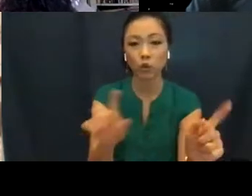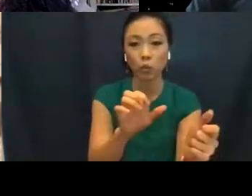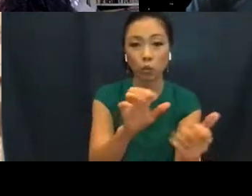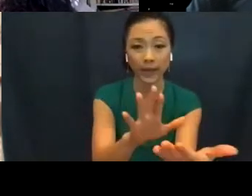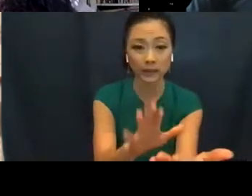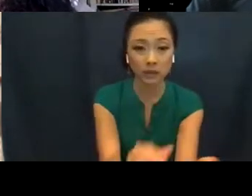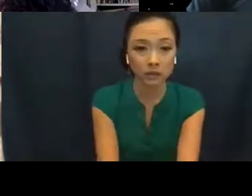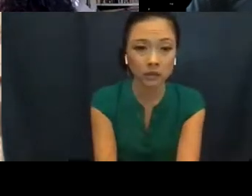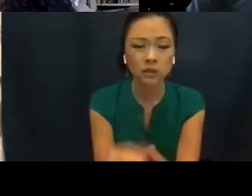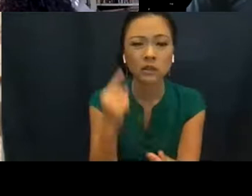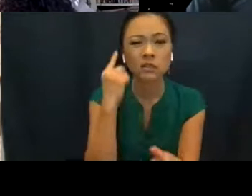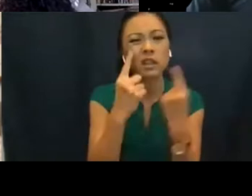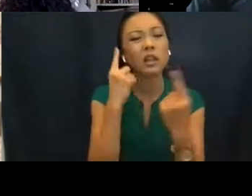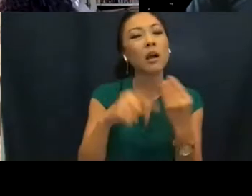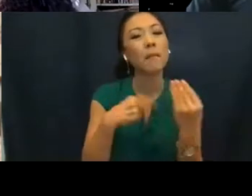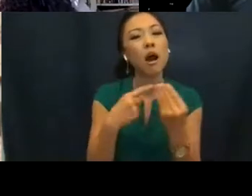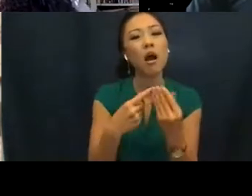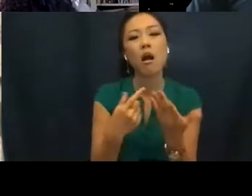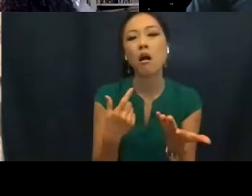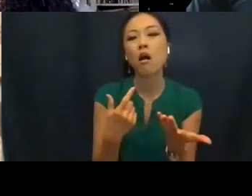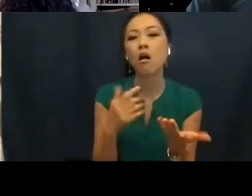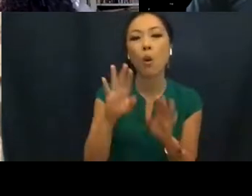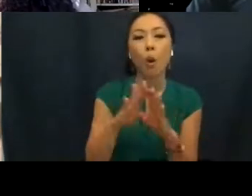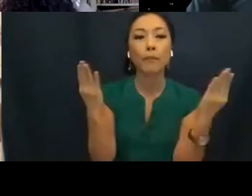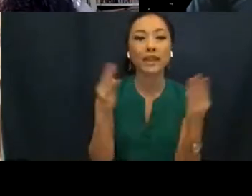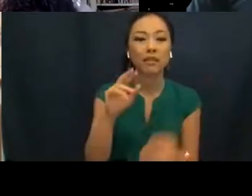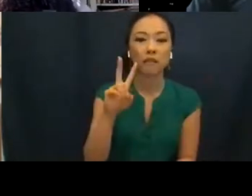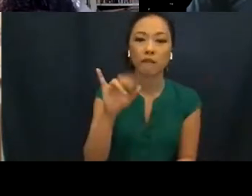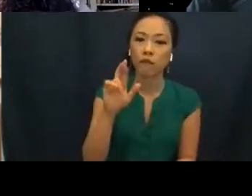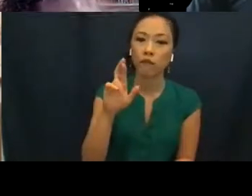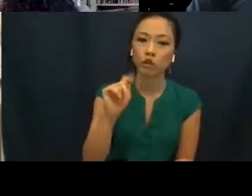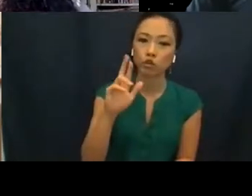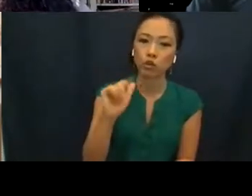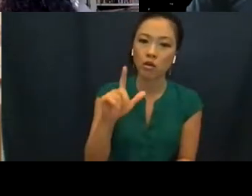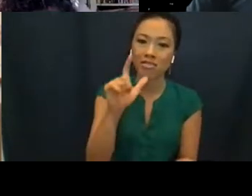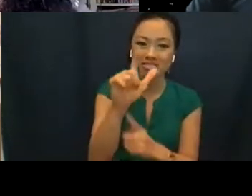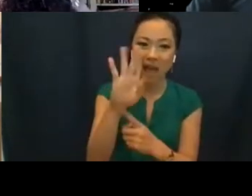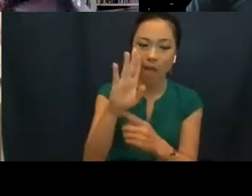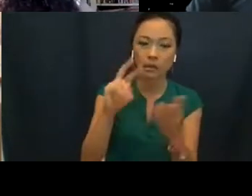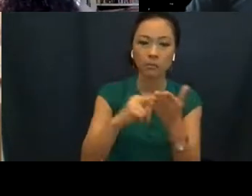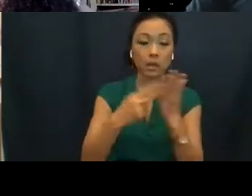as an open hours of calling in or listing, hey, connect